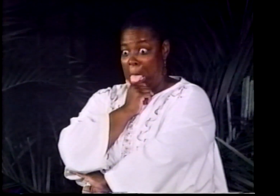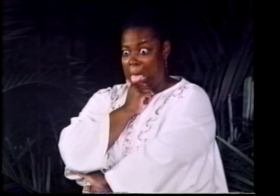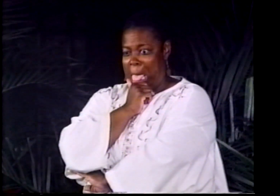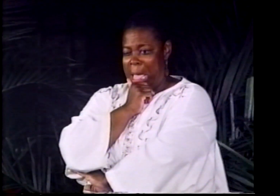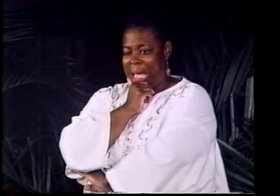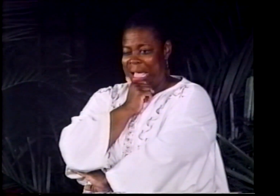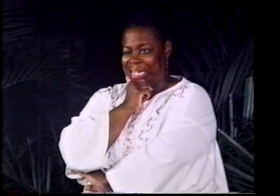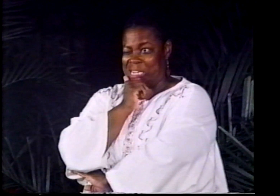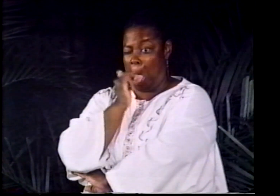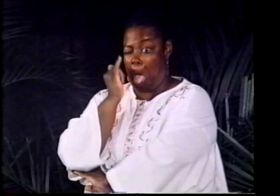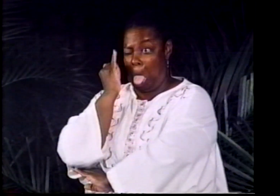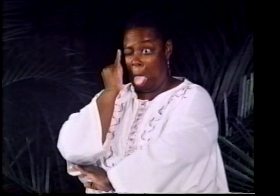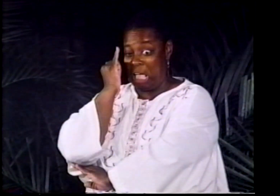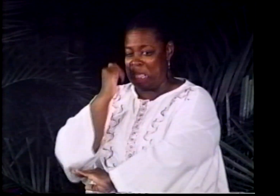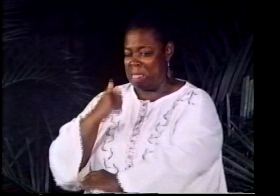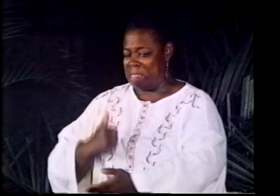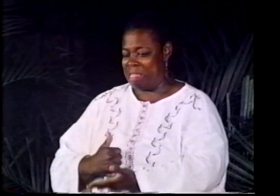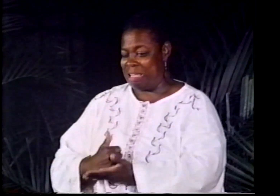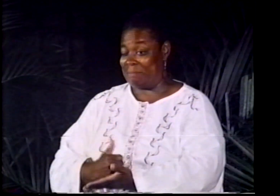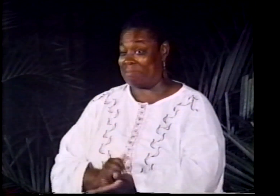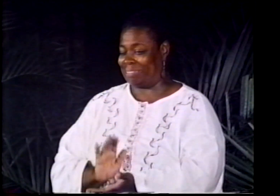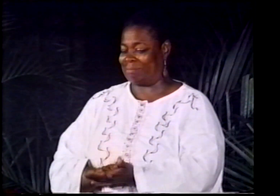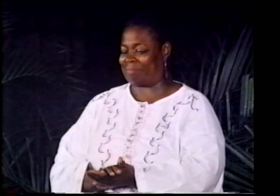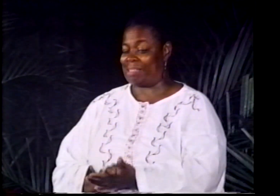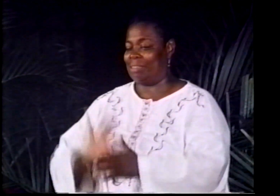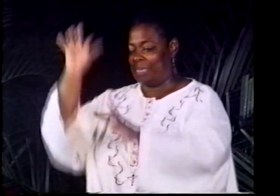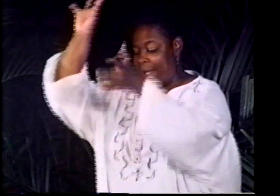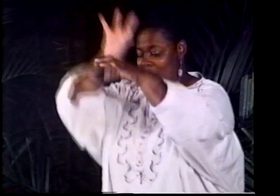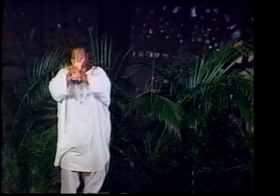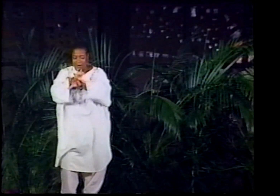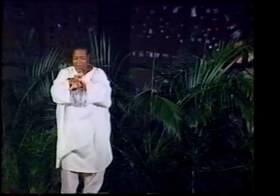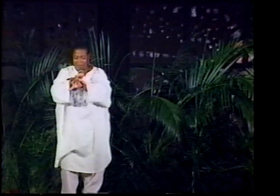had her fill of it and she got an idea.